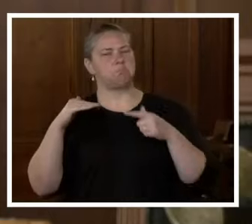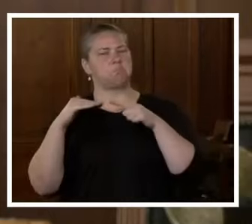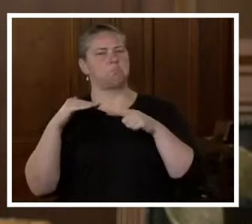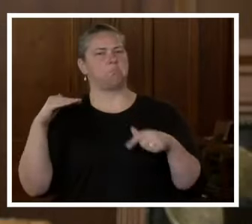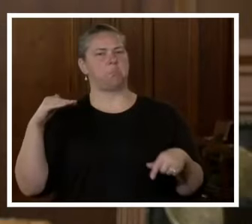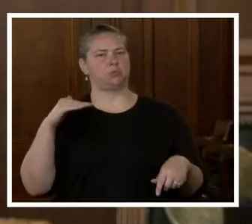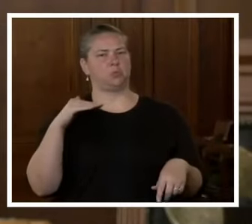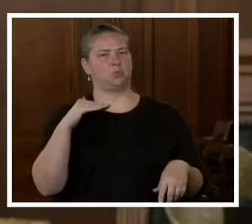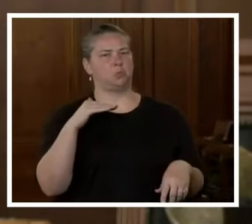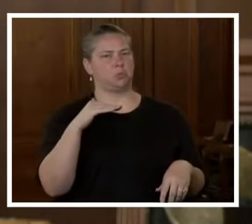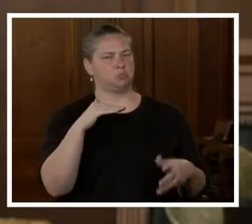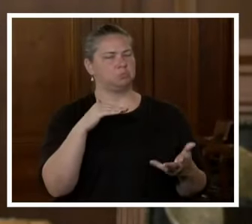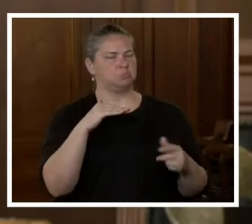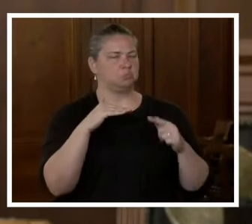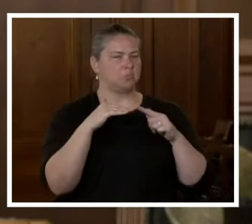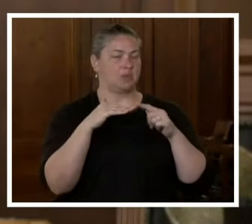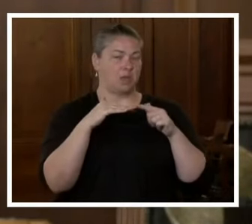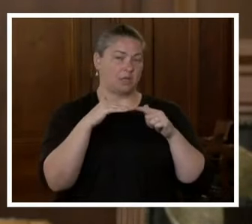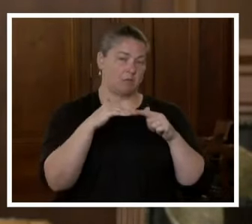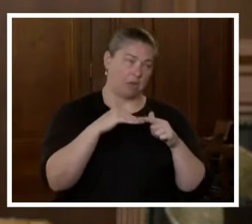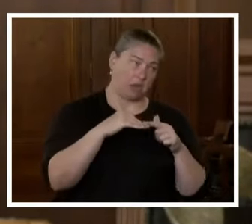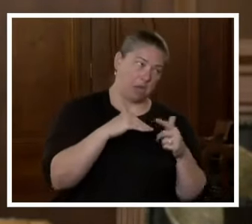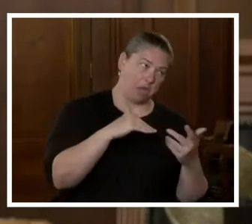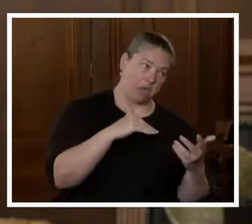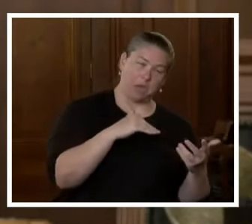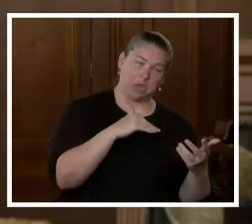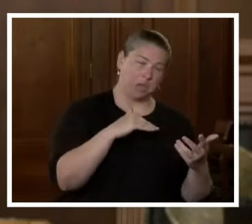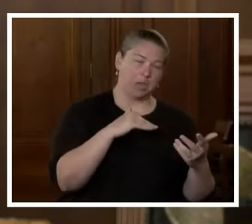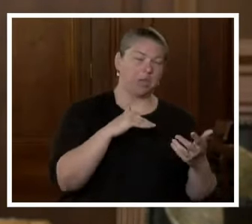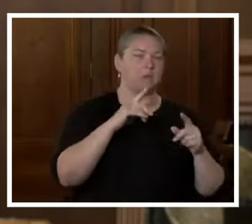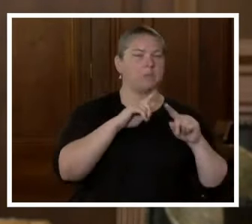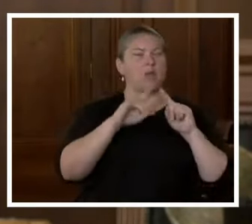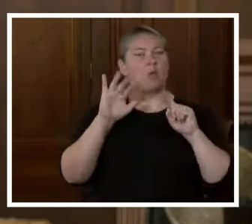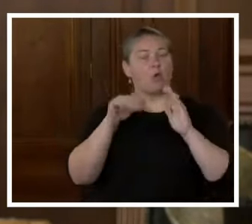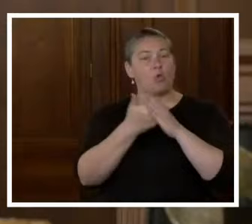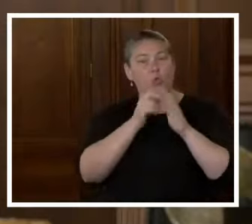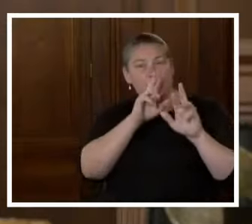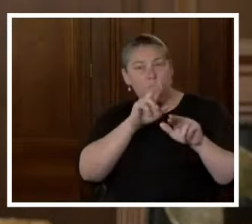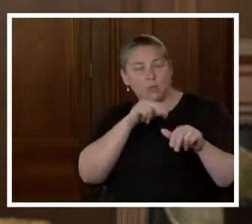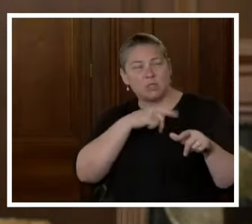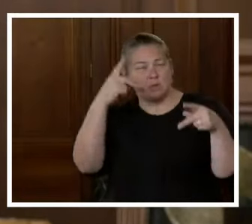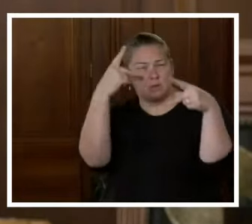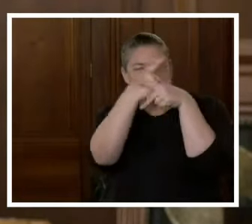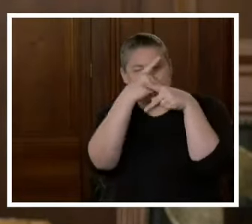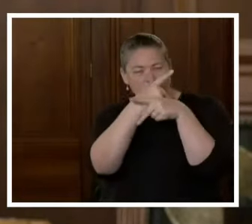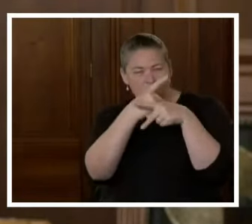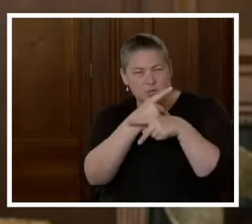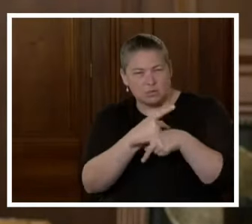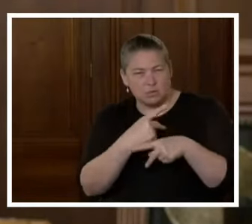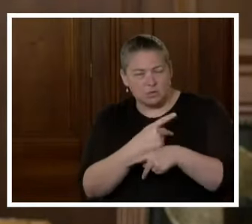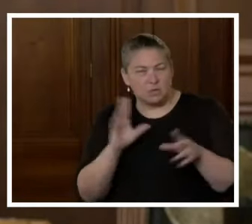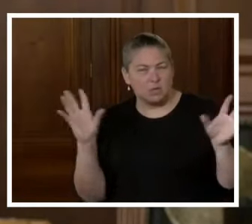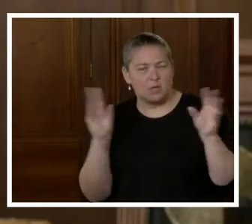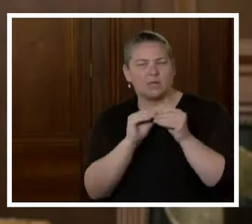SOCIAL DISTANCINGS AND WANT YOUR HANDS OFTEN. THOSE THREE THINGS WOULD HELP US TREMENDOUSLY TO MINIMIZE THE